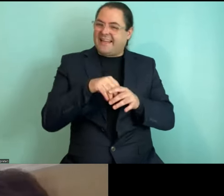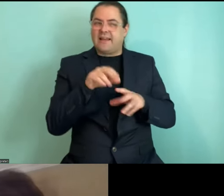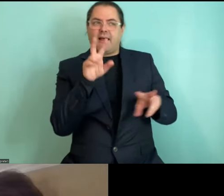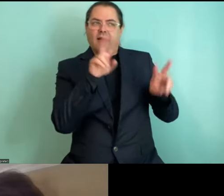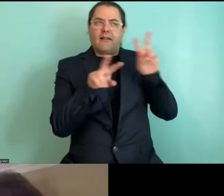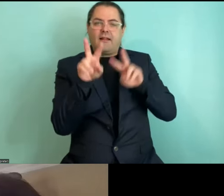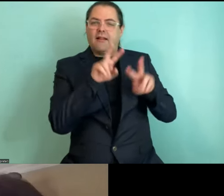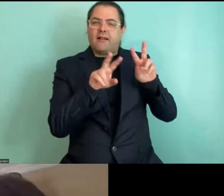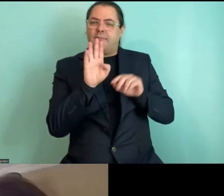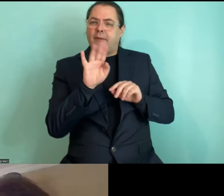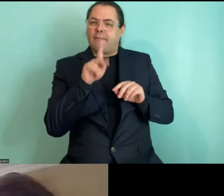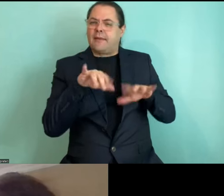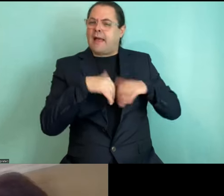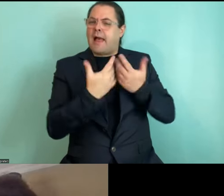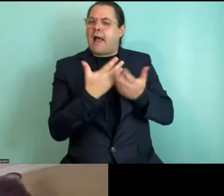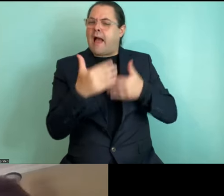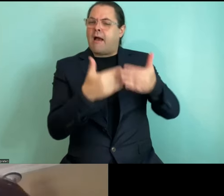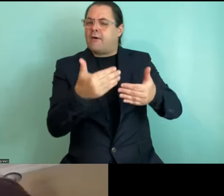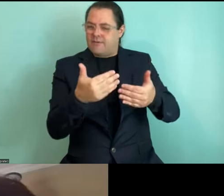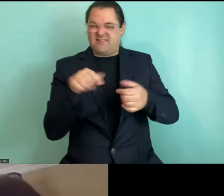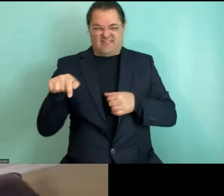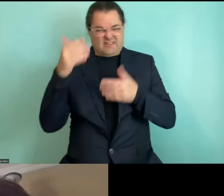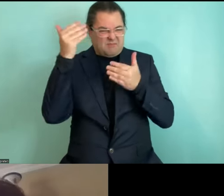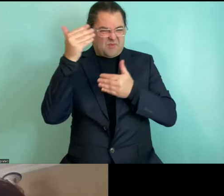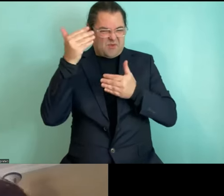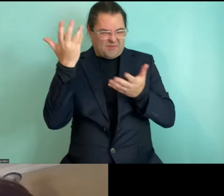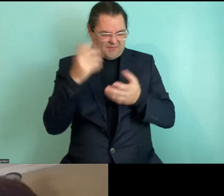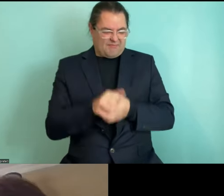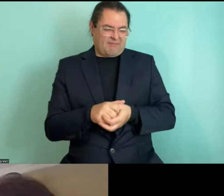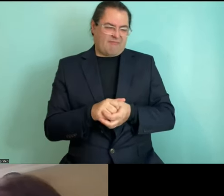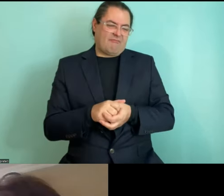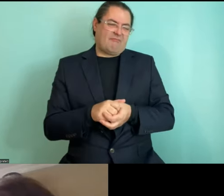or less or CBD is a shoe left for my staff or my shoe.